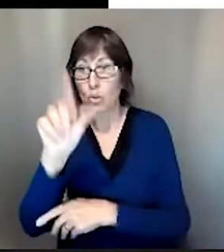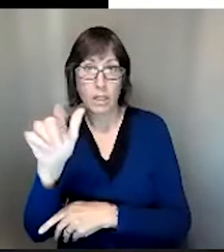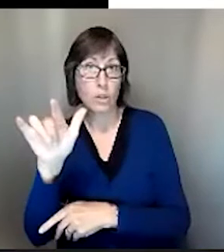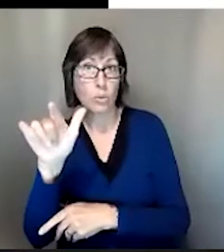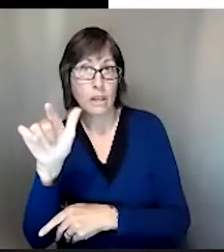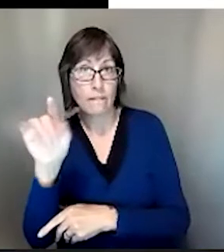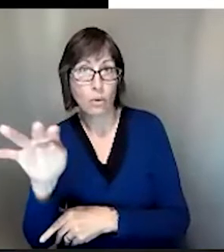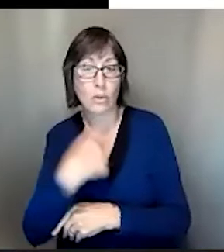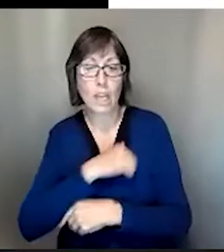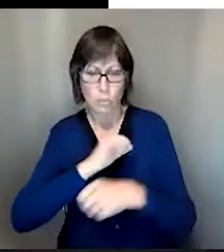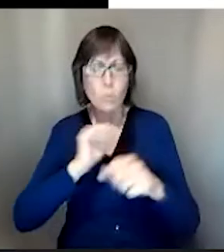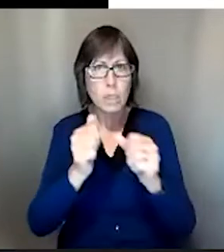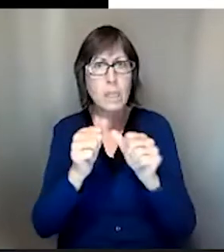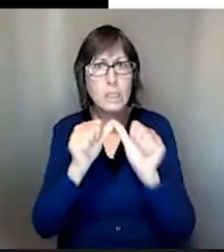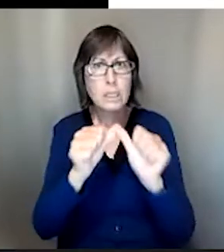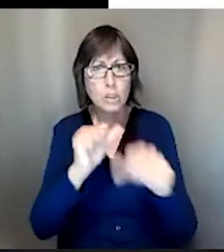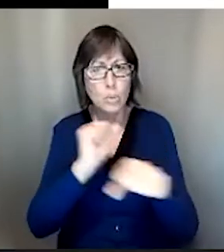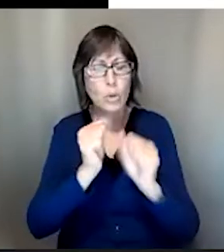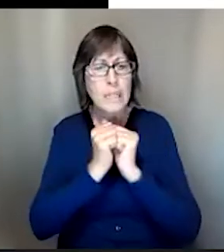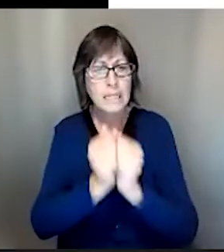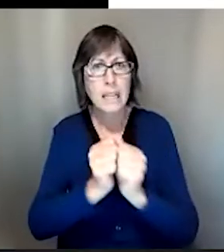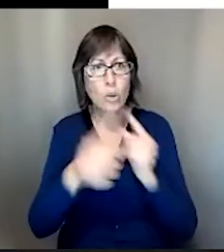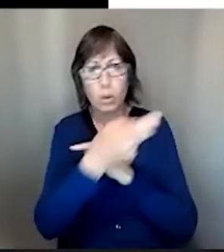into the future once the transition has been completed.